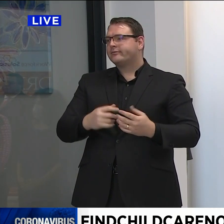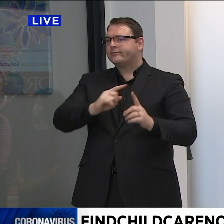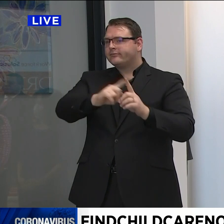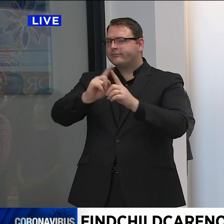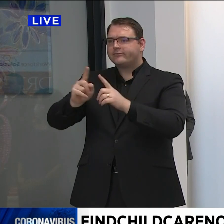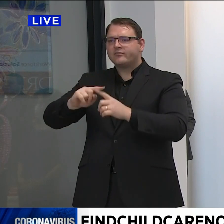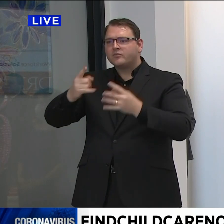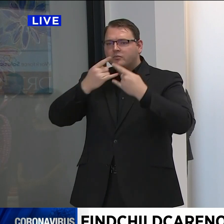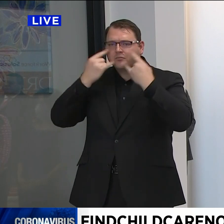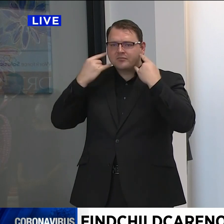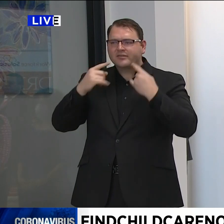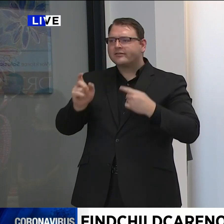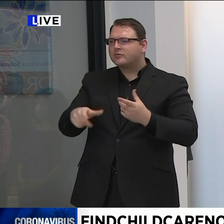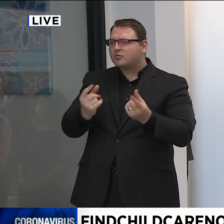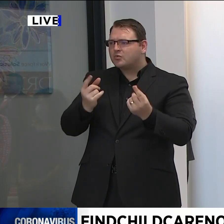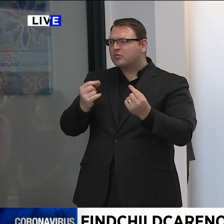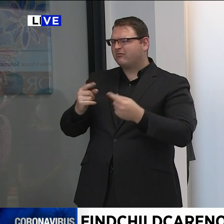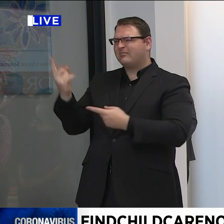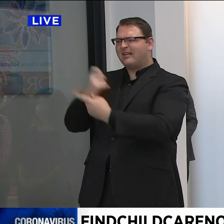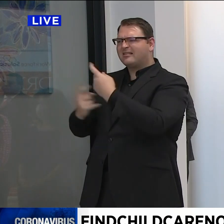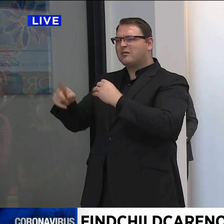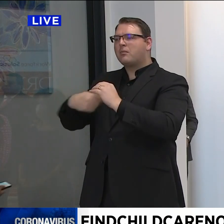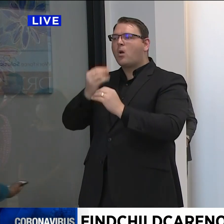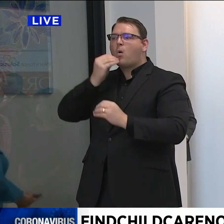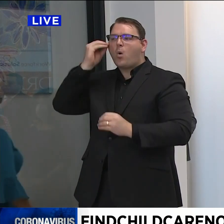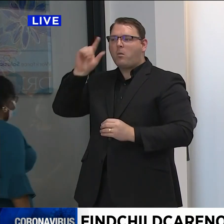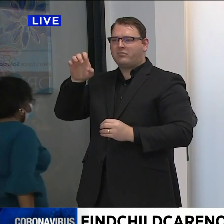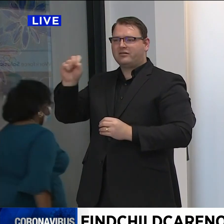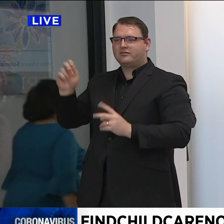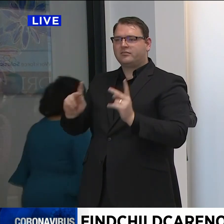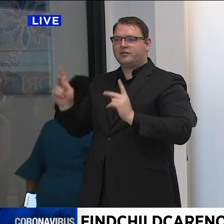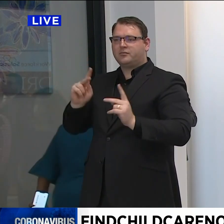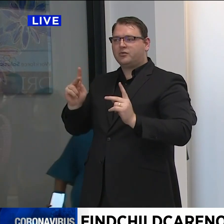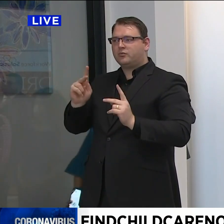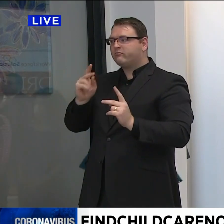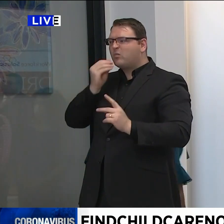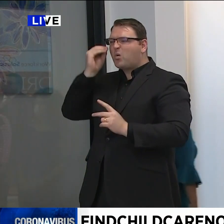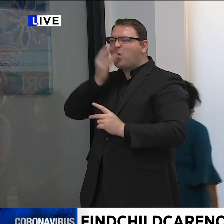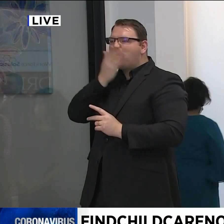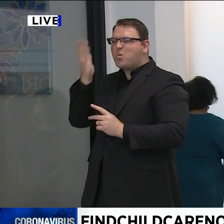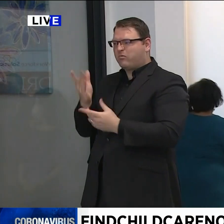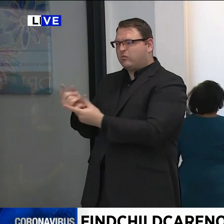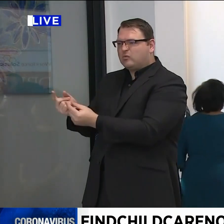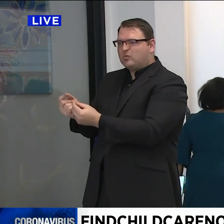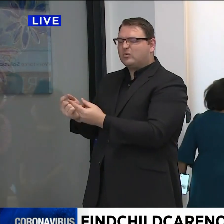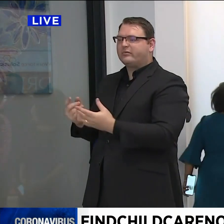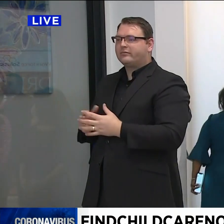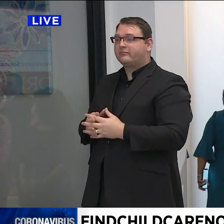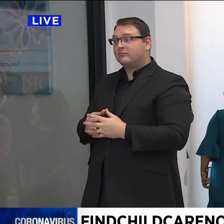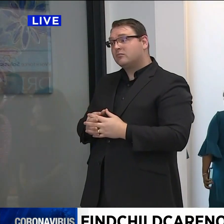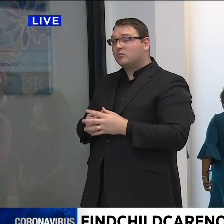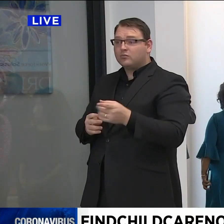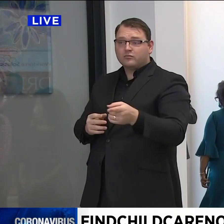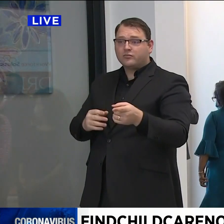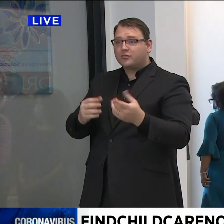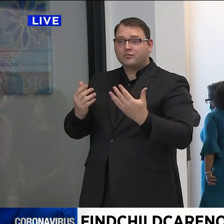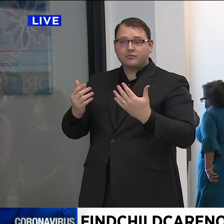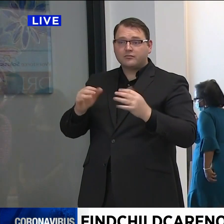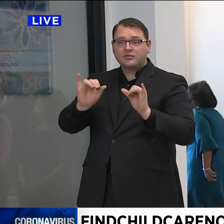care workers. Their children we’ve talked about each of us, we’ve talked about each of us, you know needing to use them you know needing to use them are a mask. Often times are a mask. Often times we’re asked what we’re asked what about our homeless population,